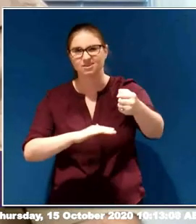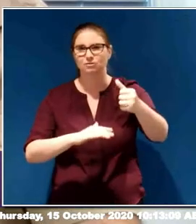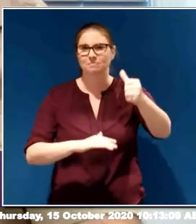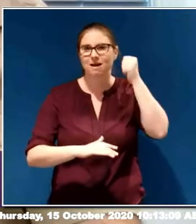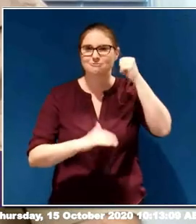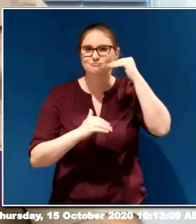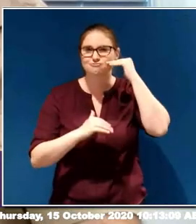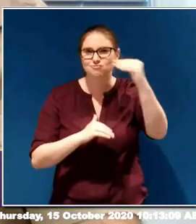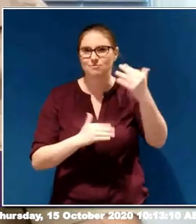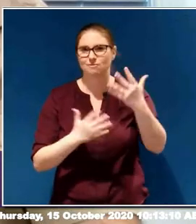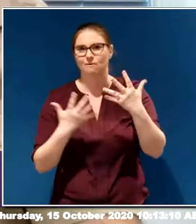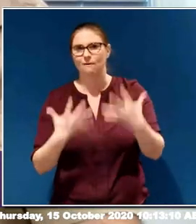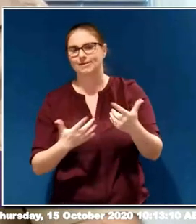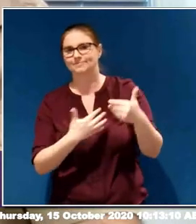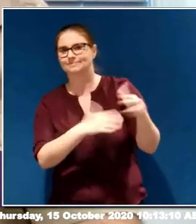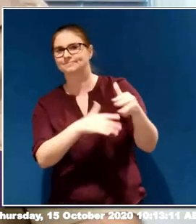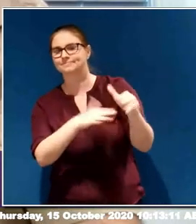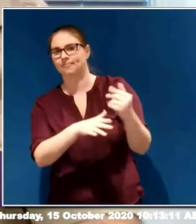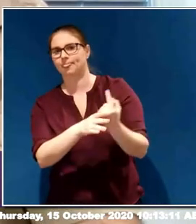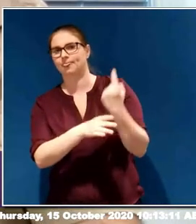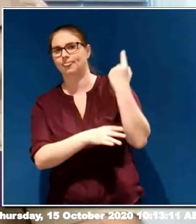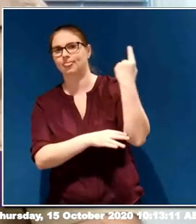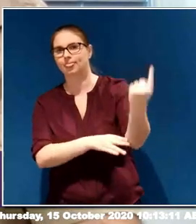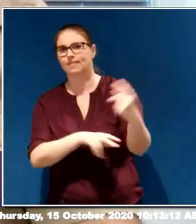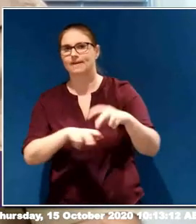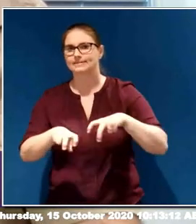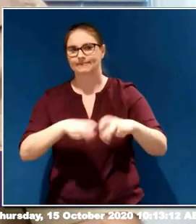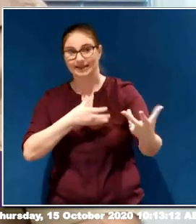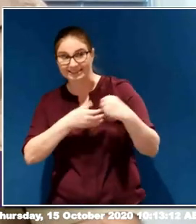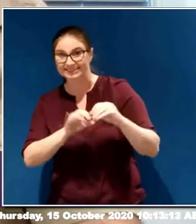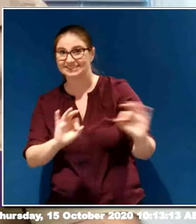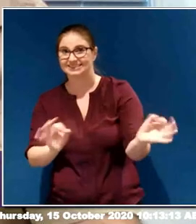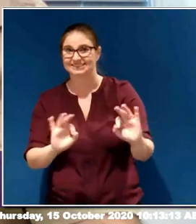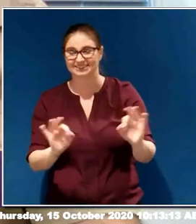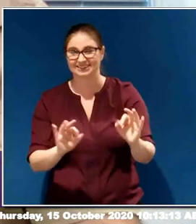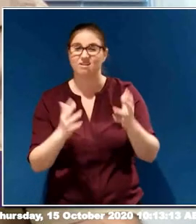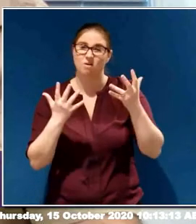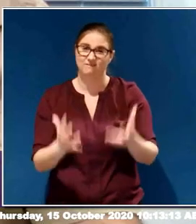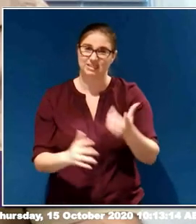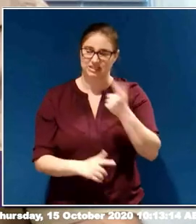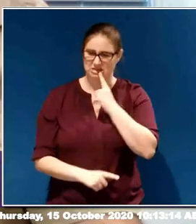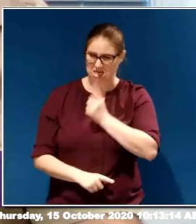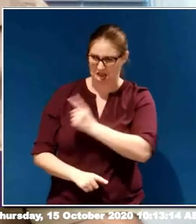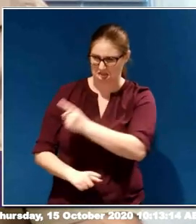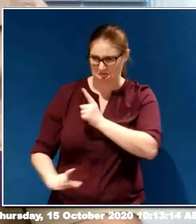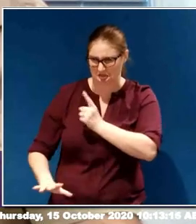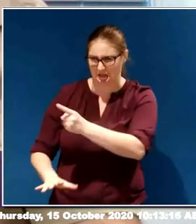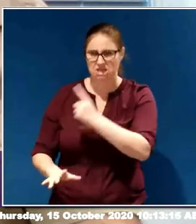We constantly got into trouble. She said he rocked on his chair, he made noises, he wouldn't sit still,